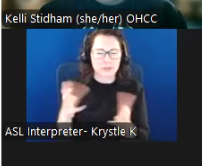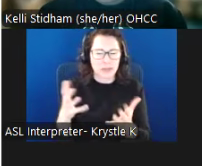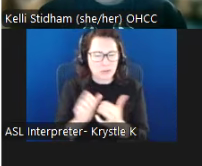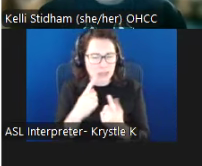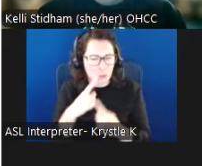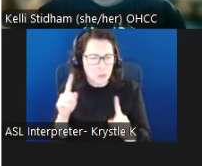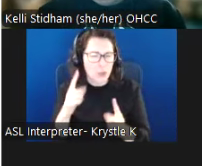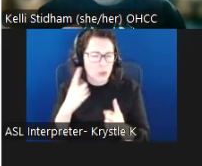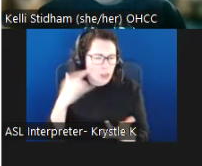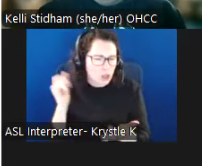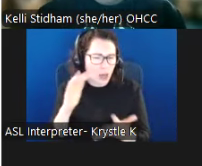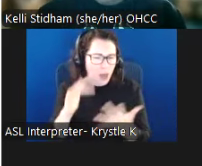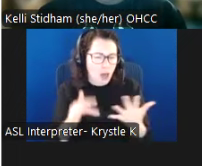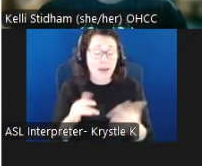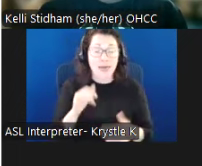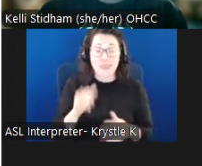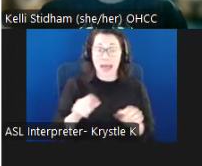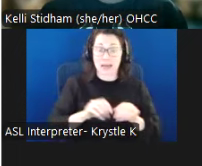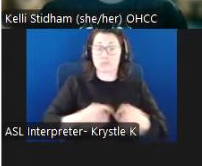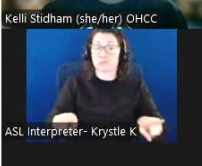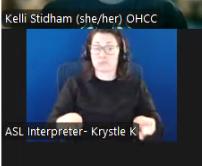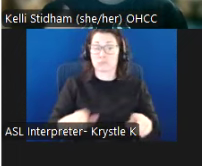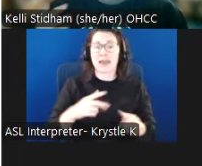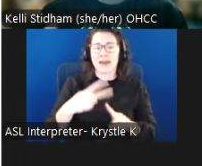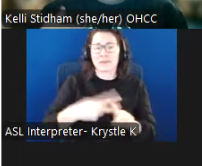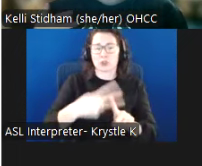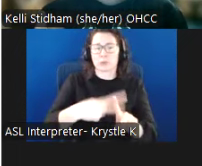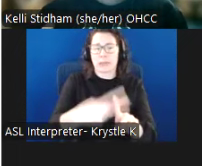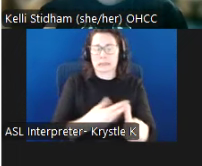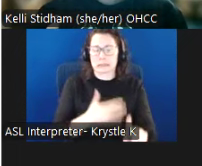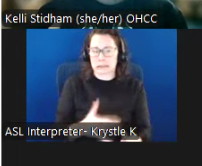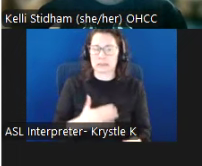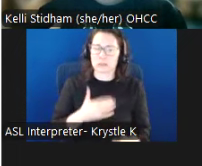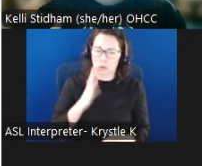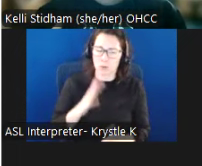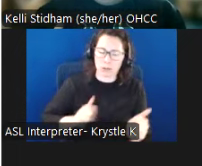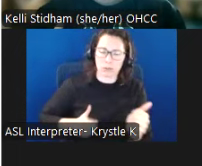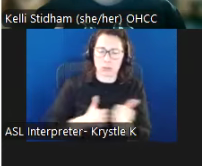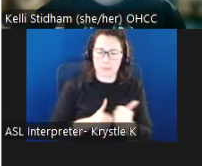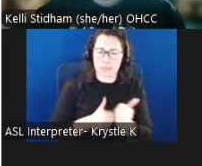every other month, every two months. So